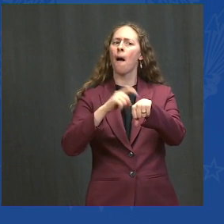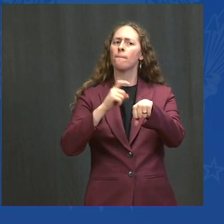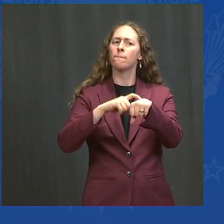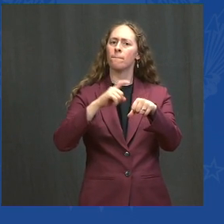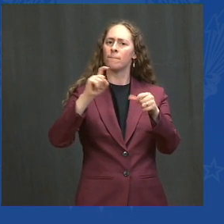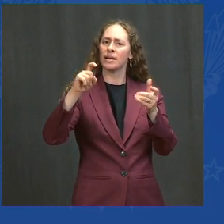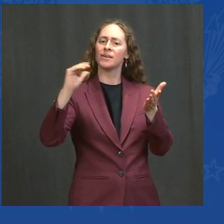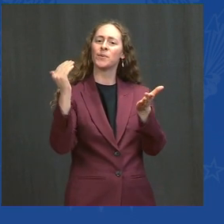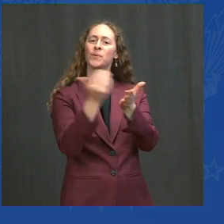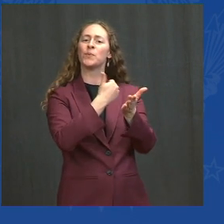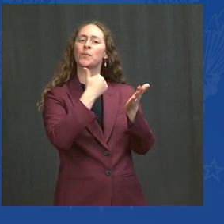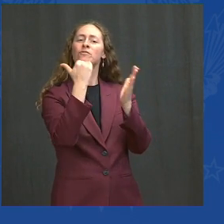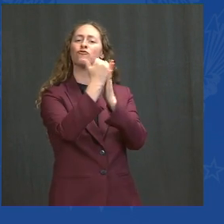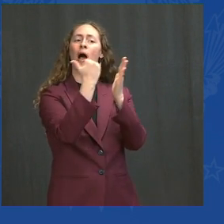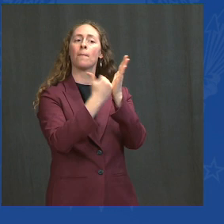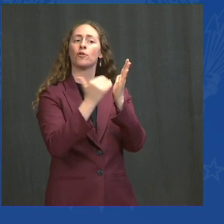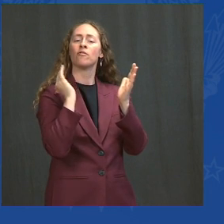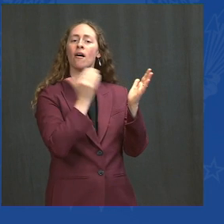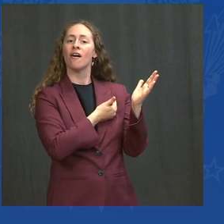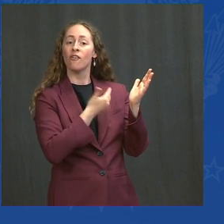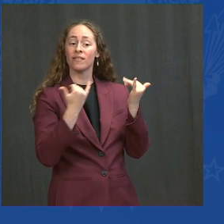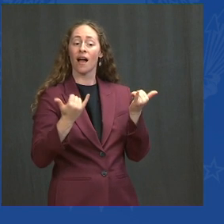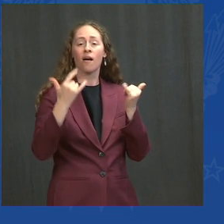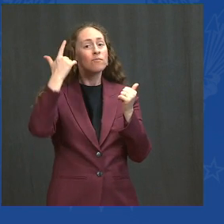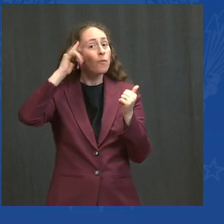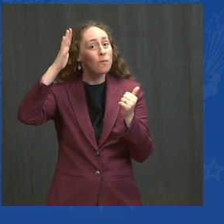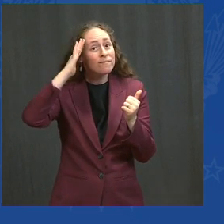After months of careful negotiation,